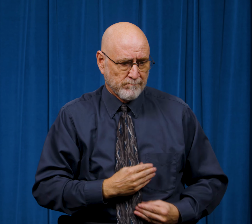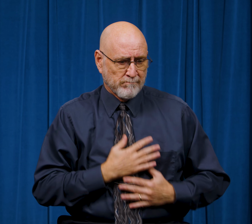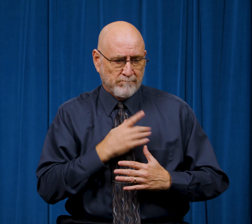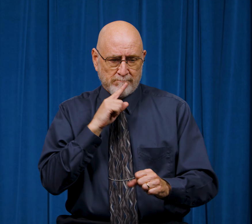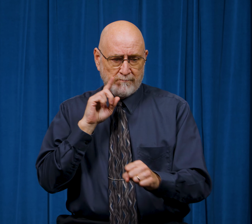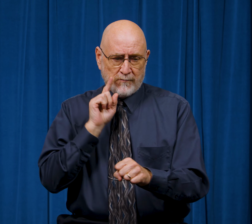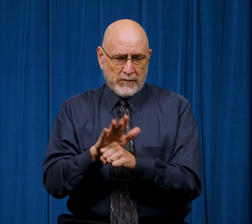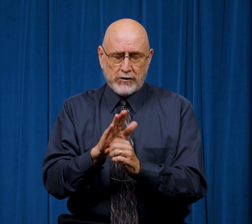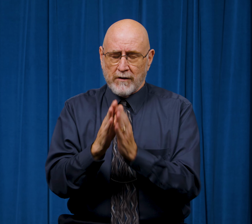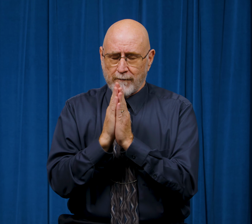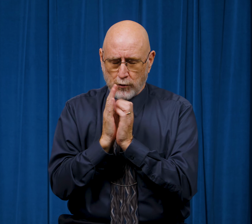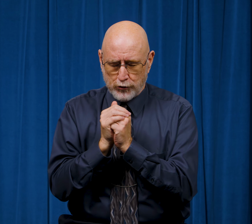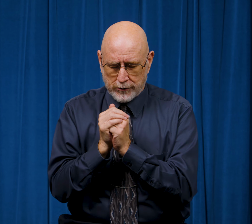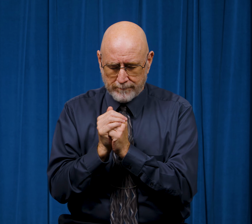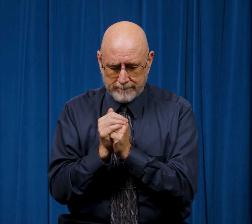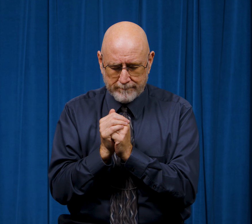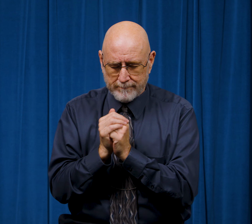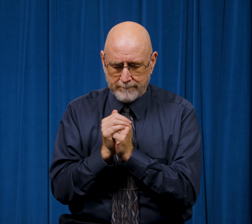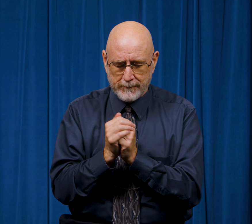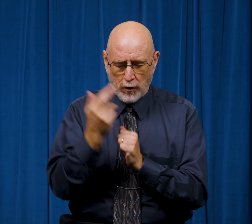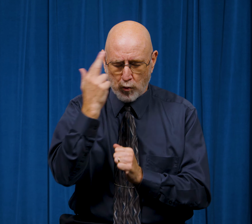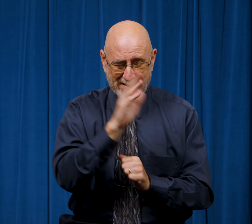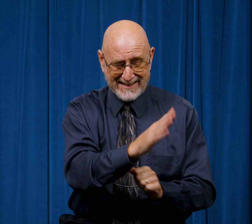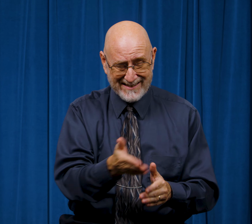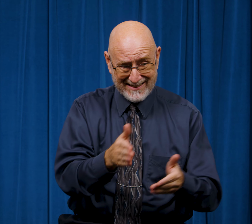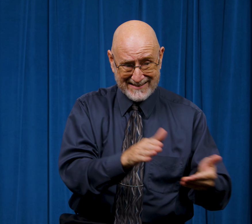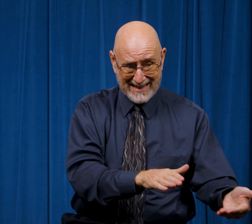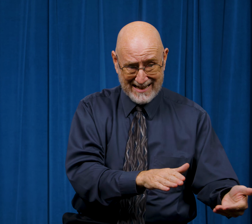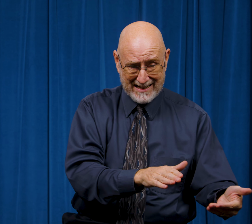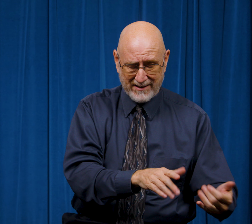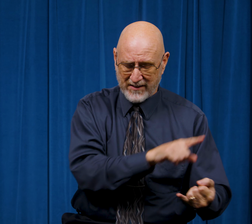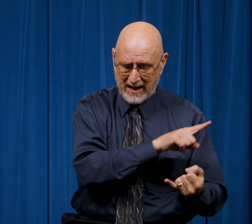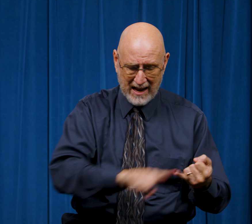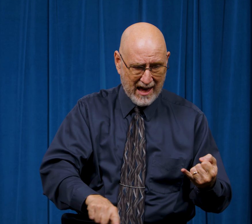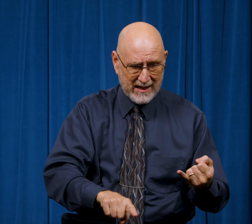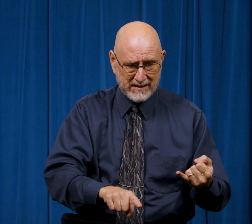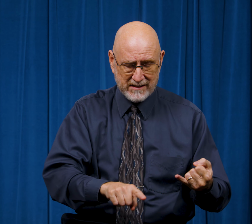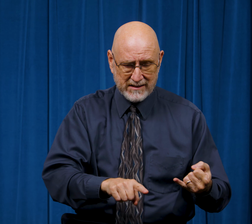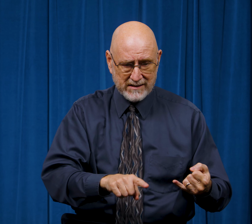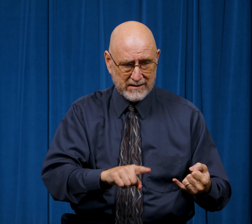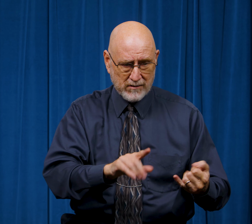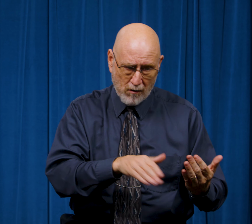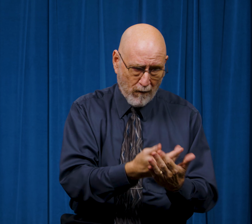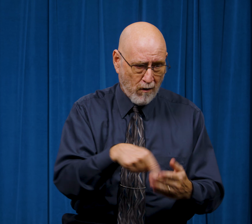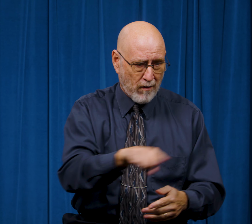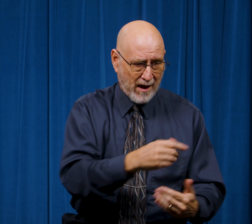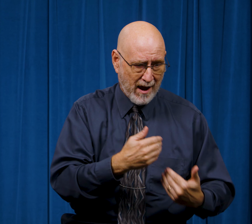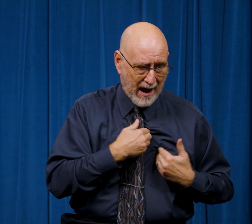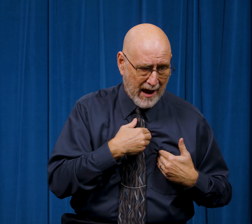to that cause for which they gave the last full measure of devotion ~